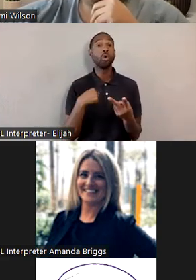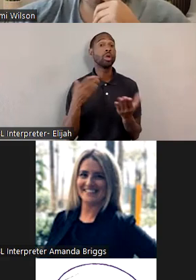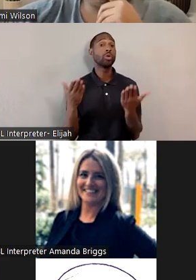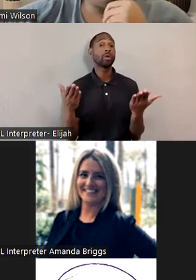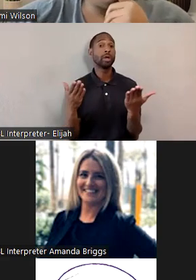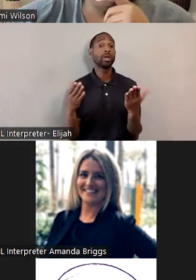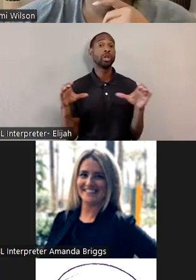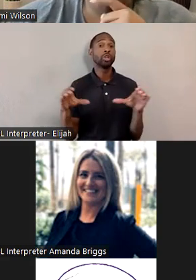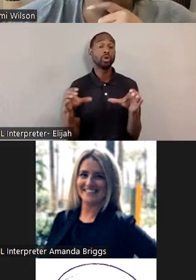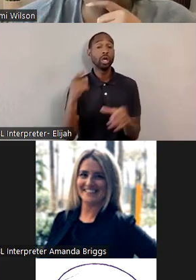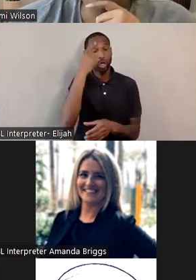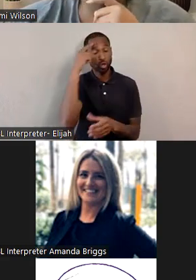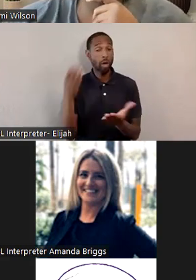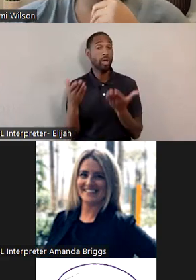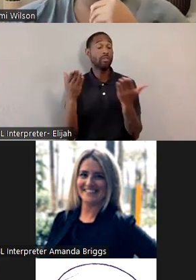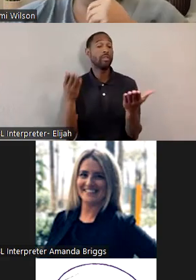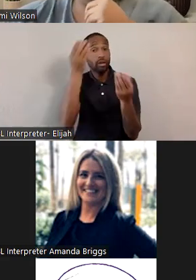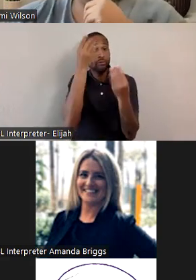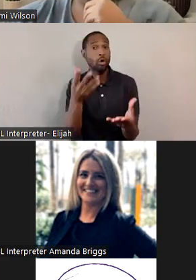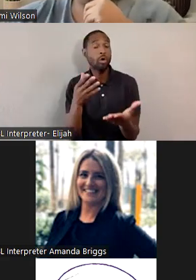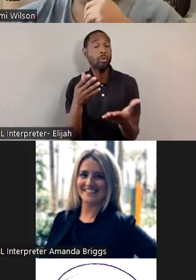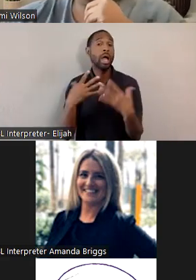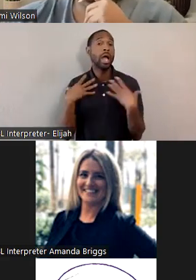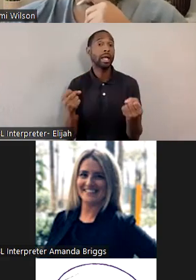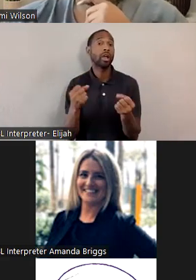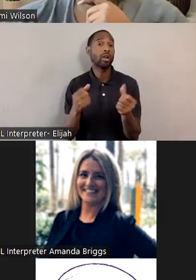trauma informed care follow up with the person that experienced